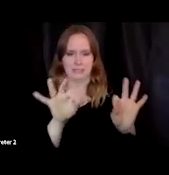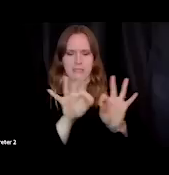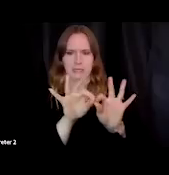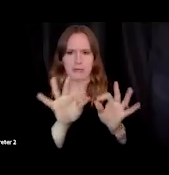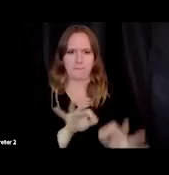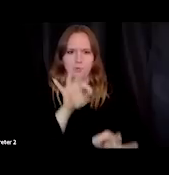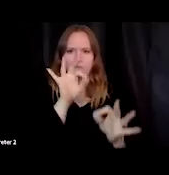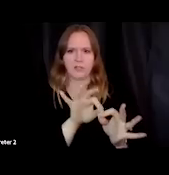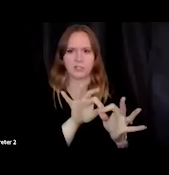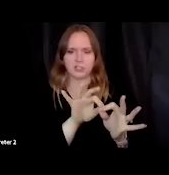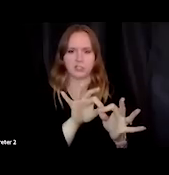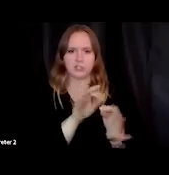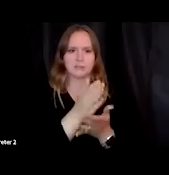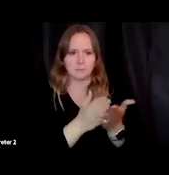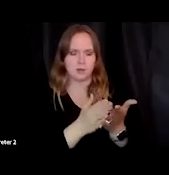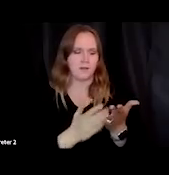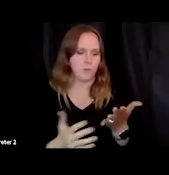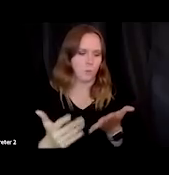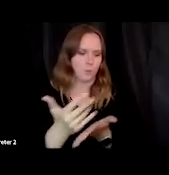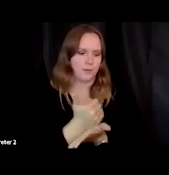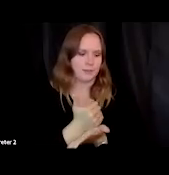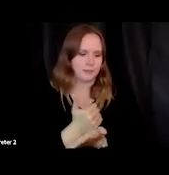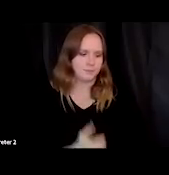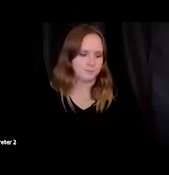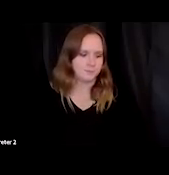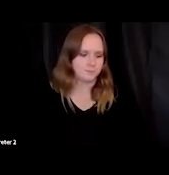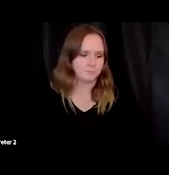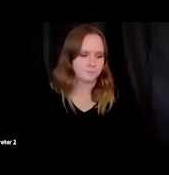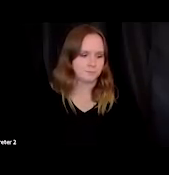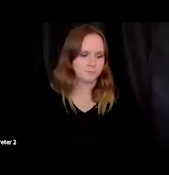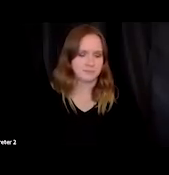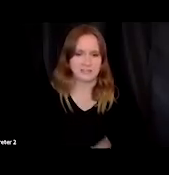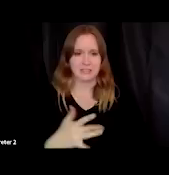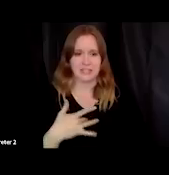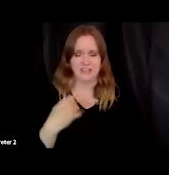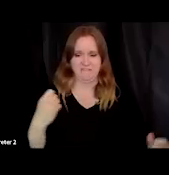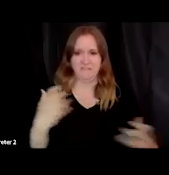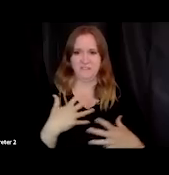to hoarding disorder. And this fear of making mistakes really can interfere